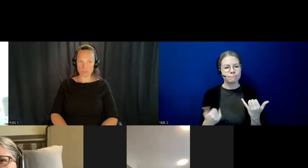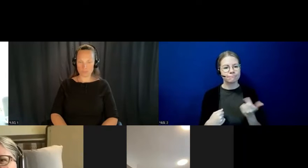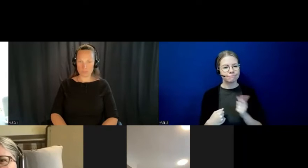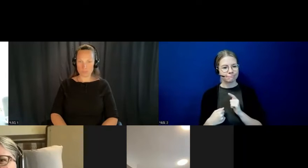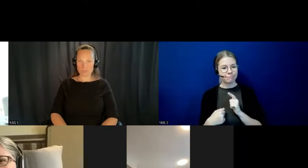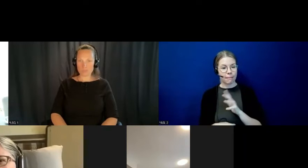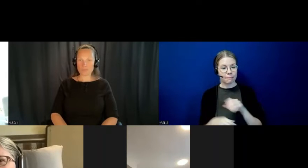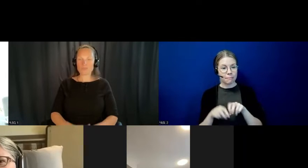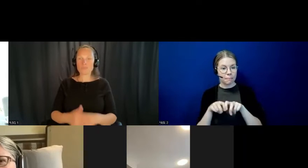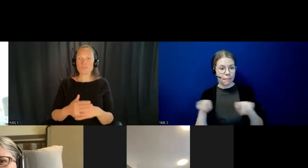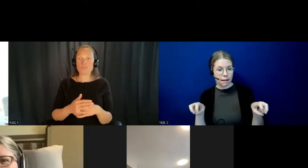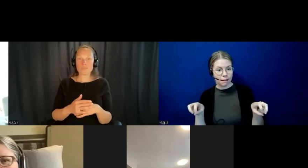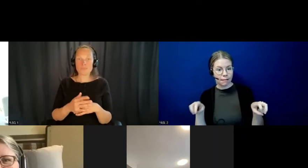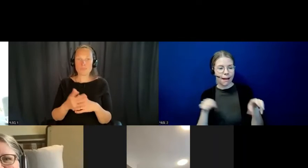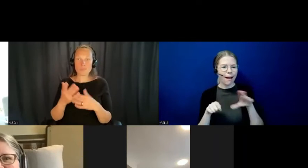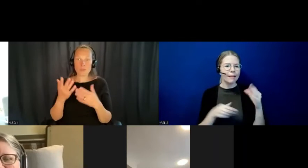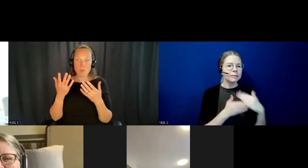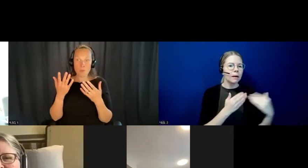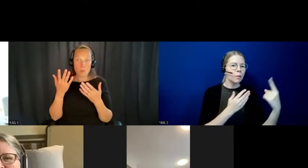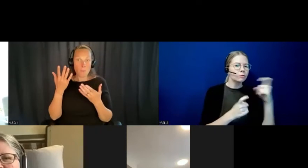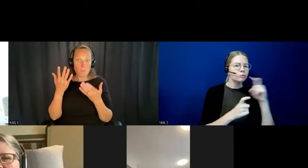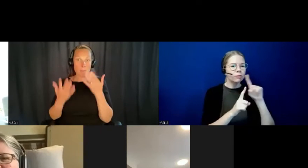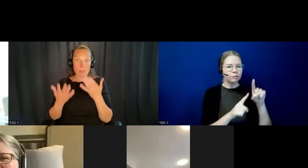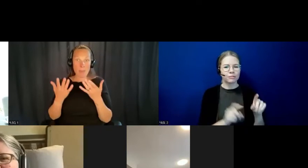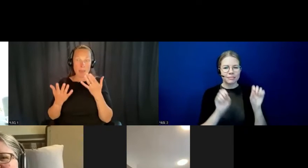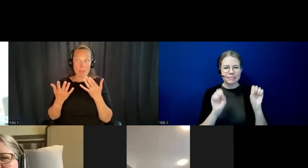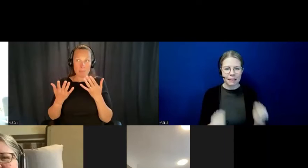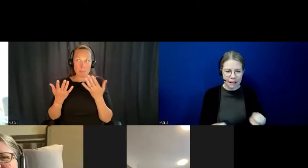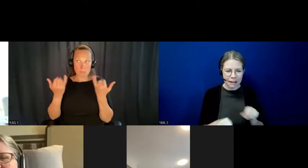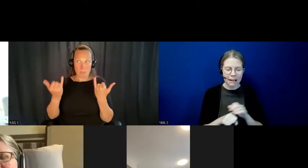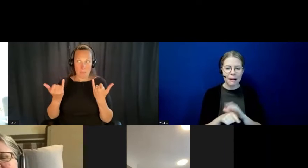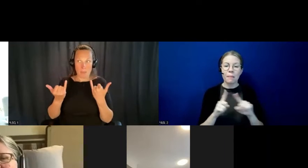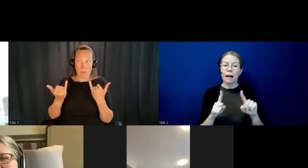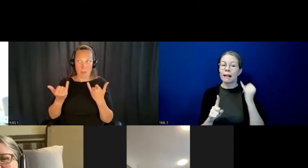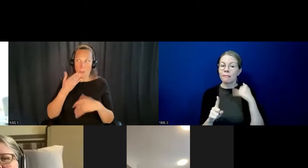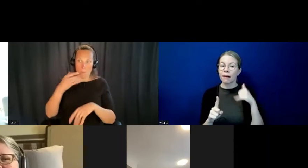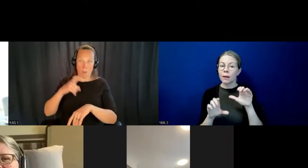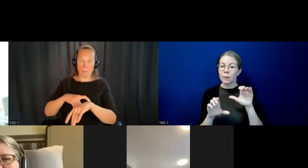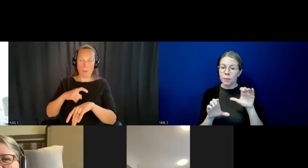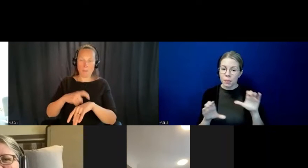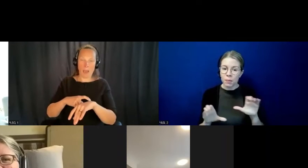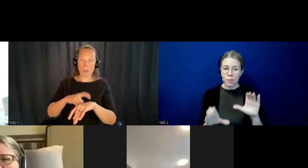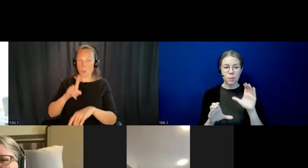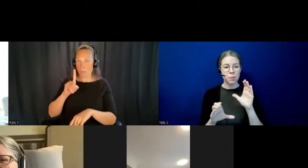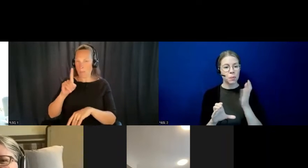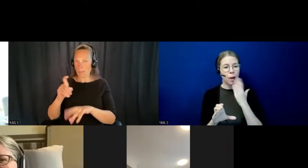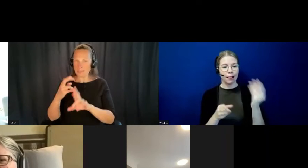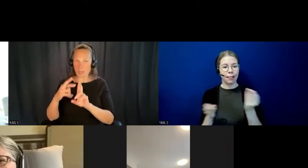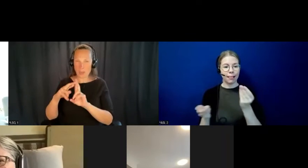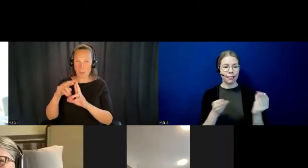SO IF I DO THIS WELL, MAYBE I DON'T GET TO ANSWER ANYTHING. JUST SEND THE QUESTIONS OUT TO SENATOR